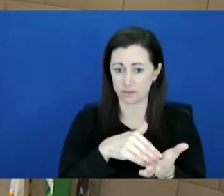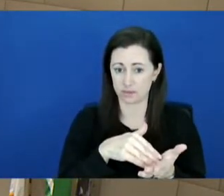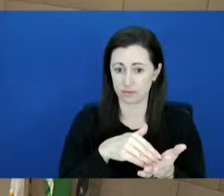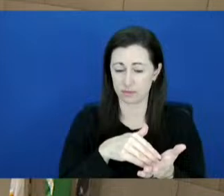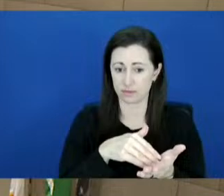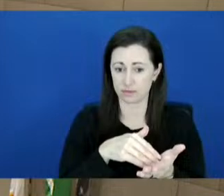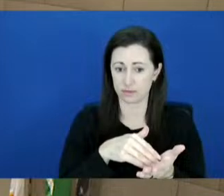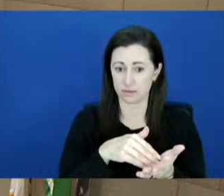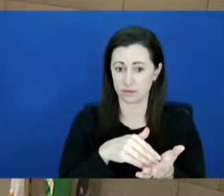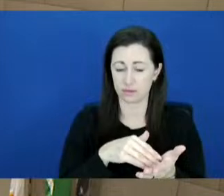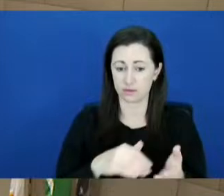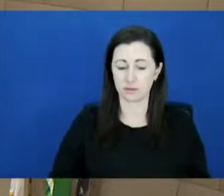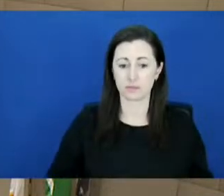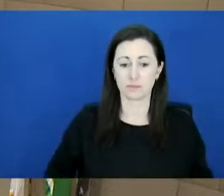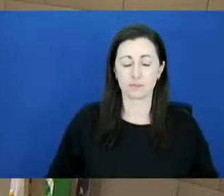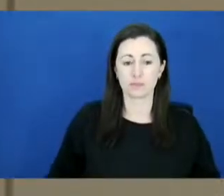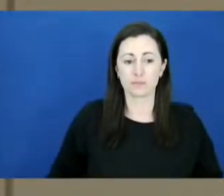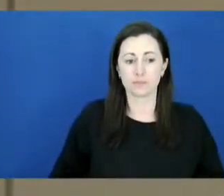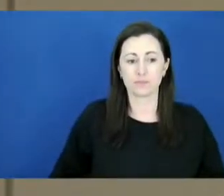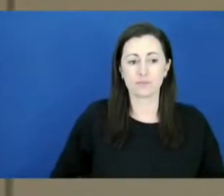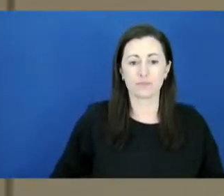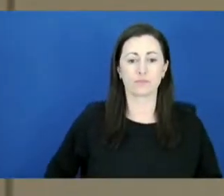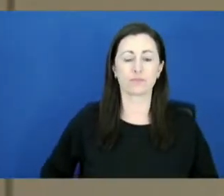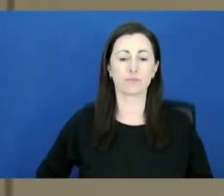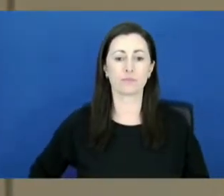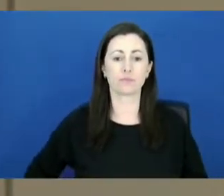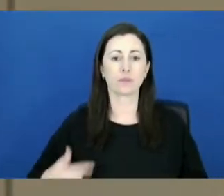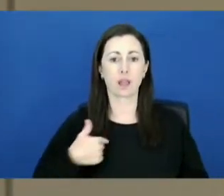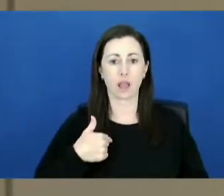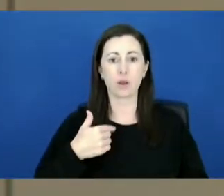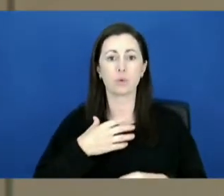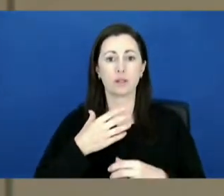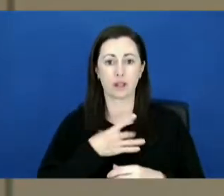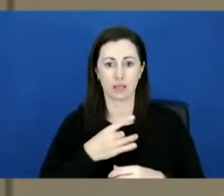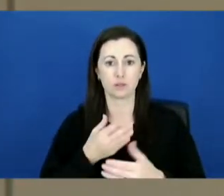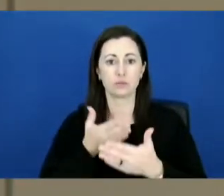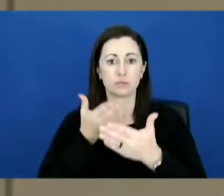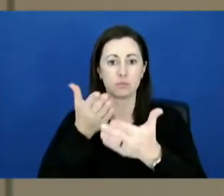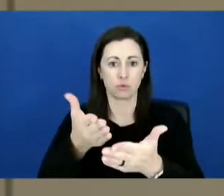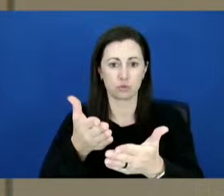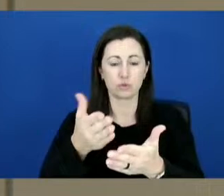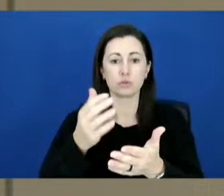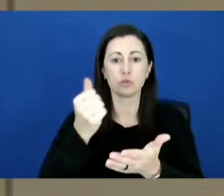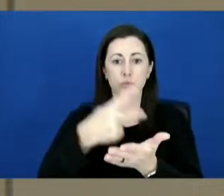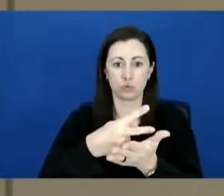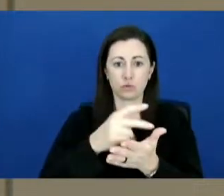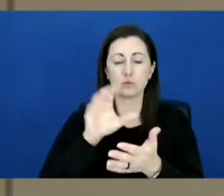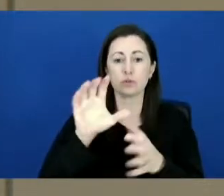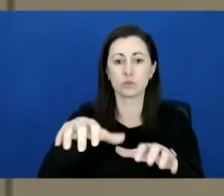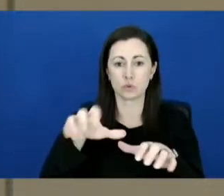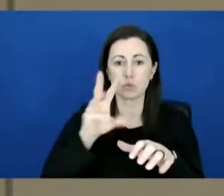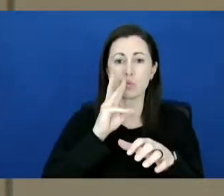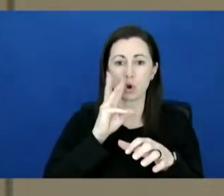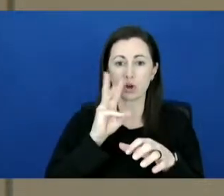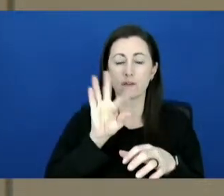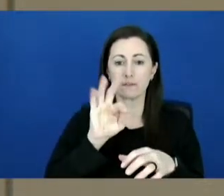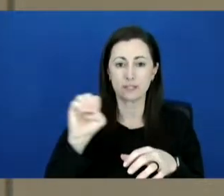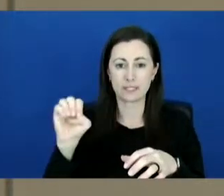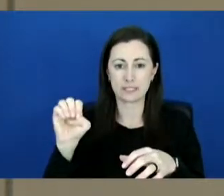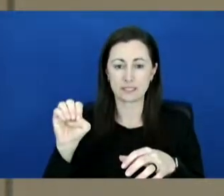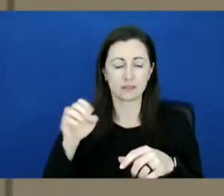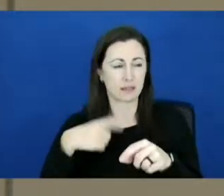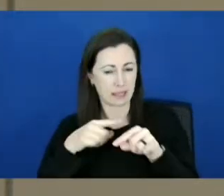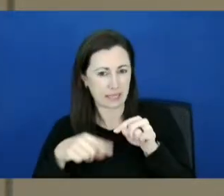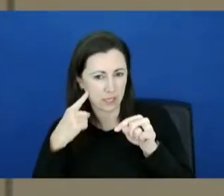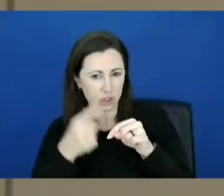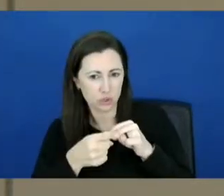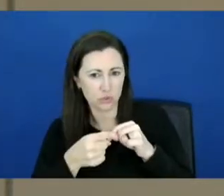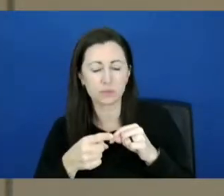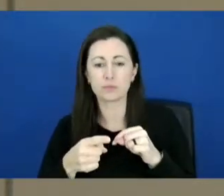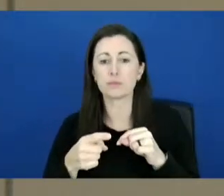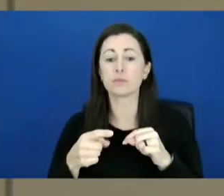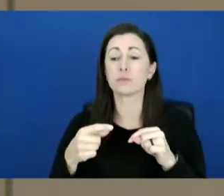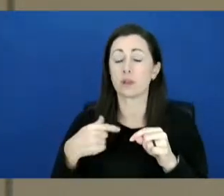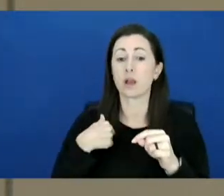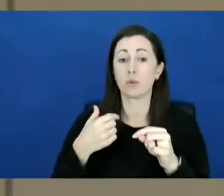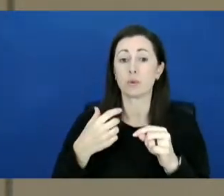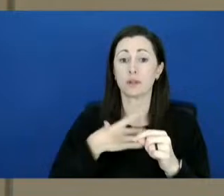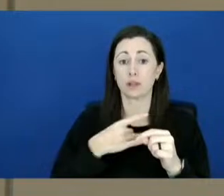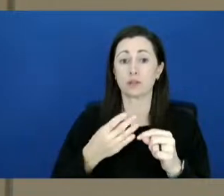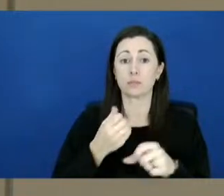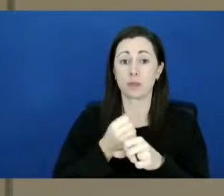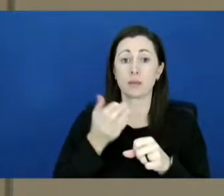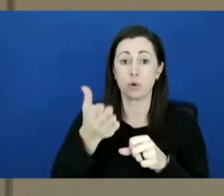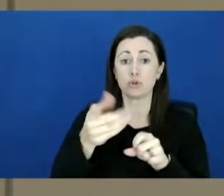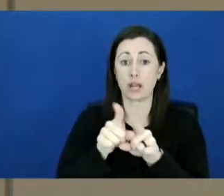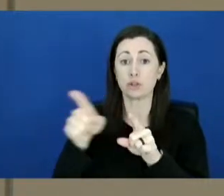THE MOTION AGAIN?